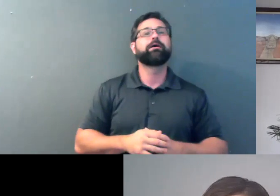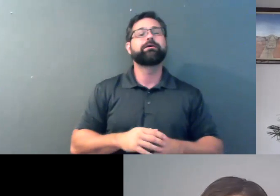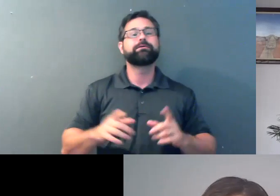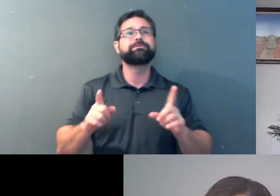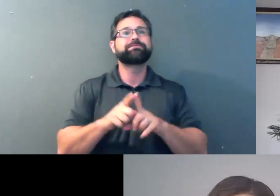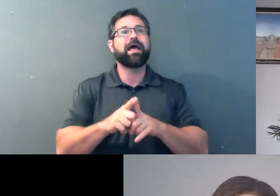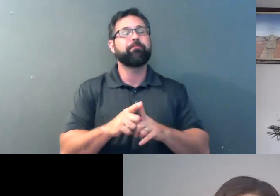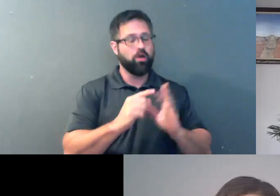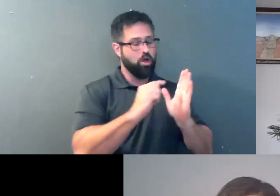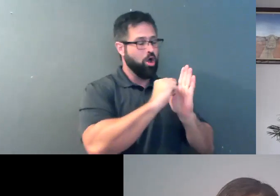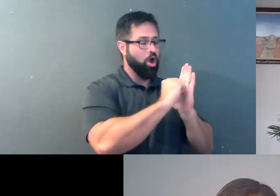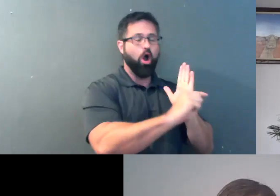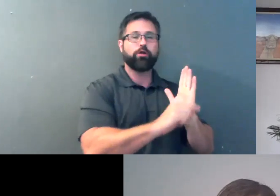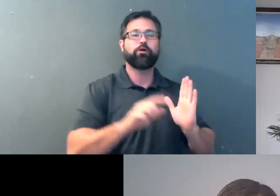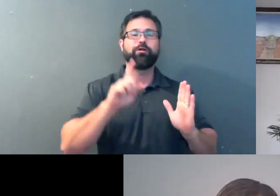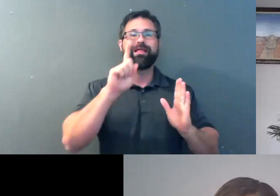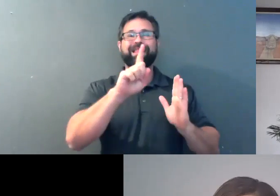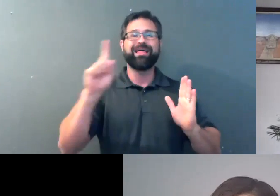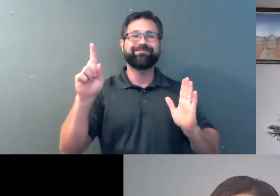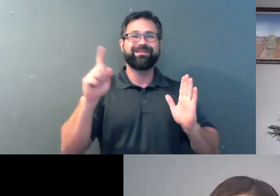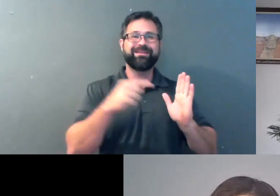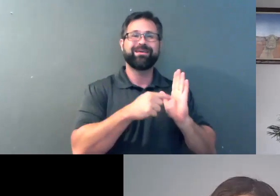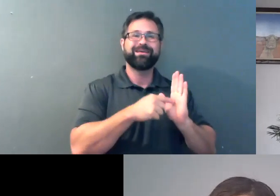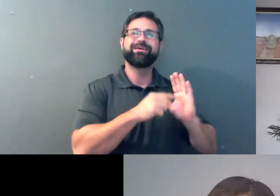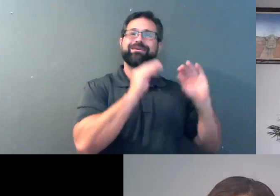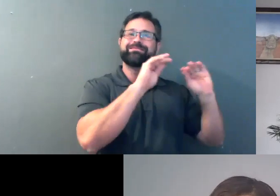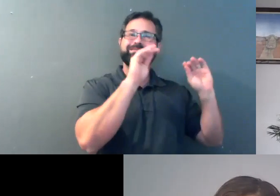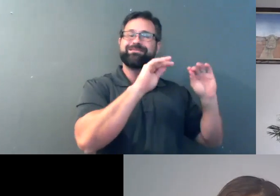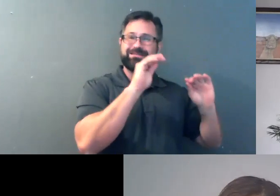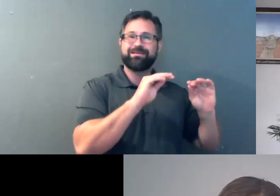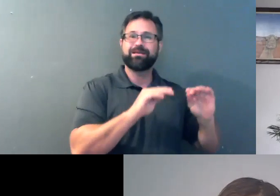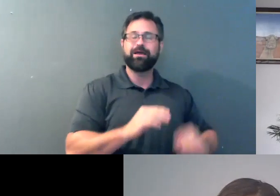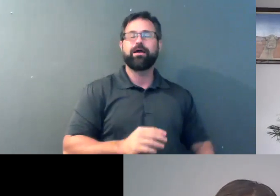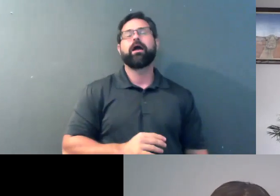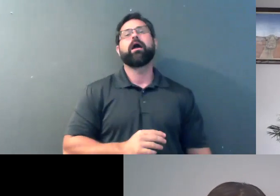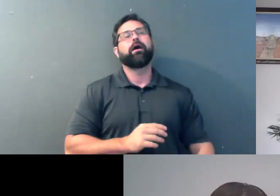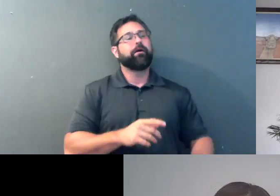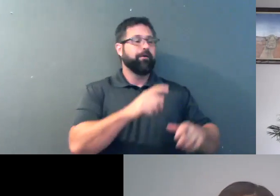trainings which brings together humanitarians and persons with disabilities and the field under the